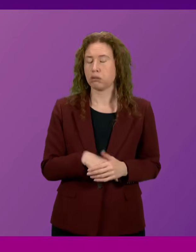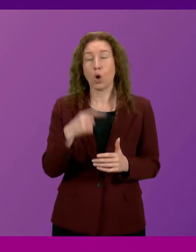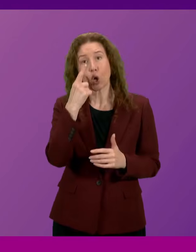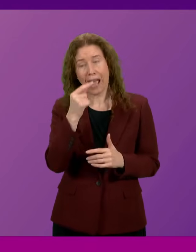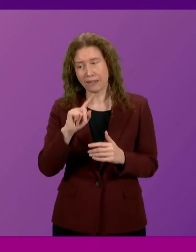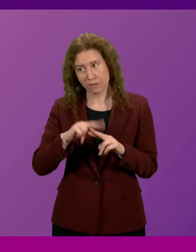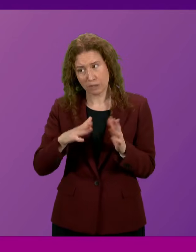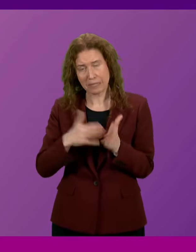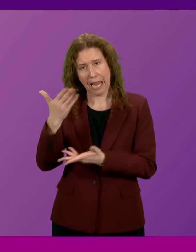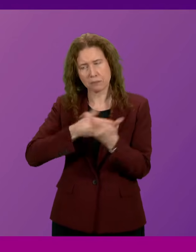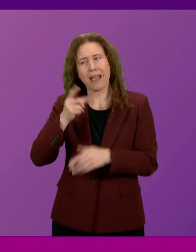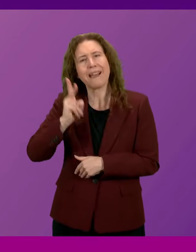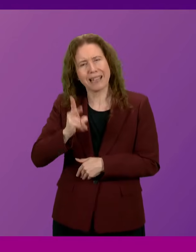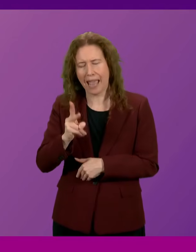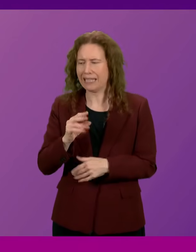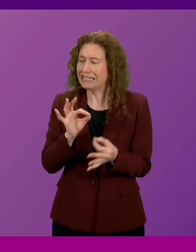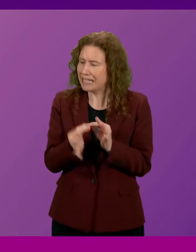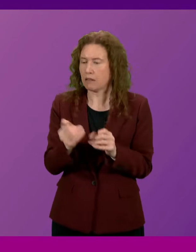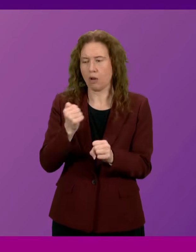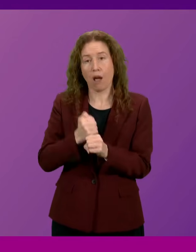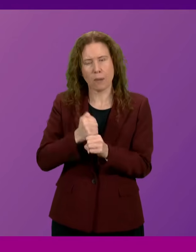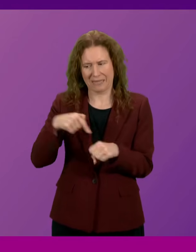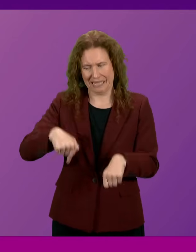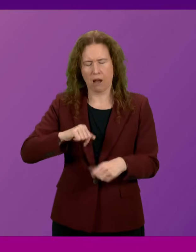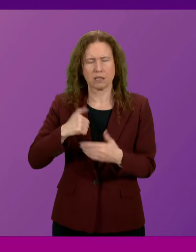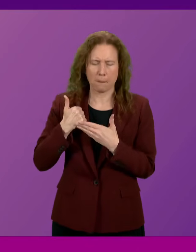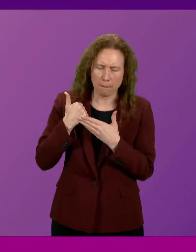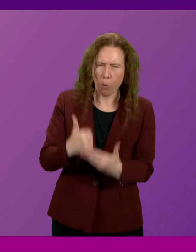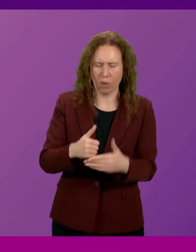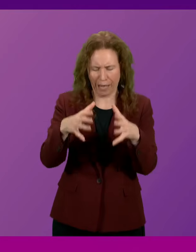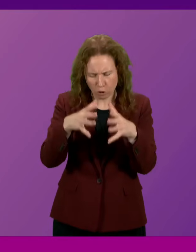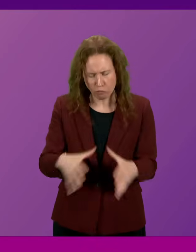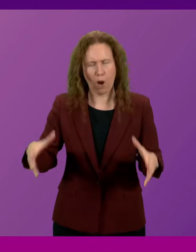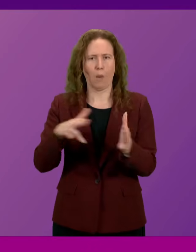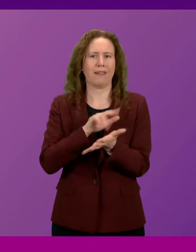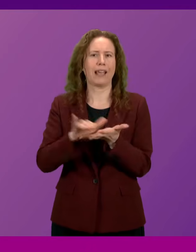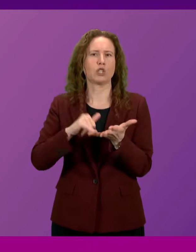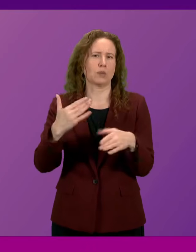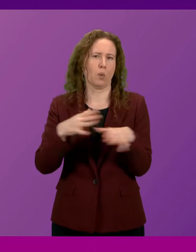how the Scottish Government continues to support and grow our NHS workforce?